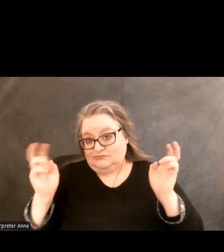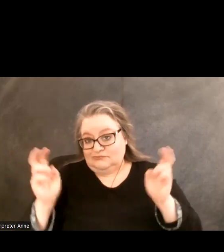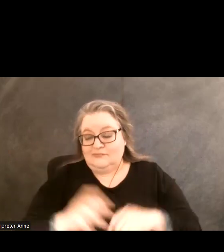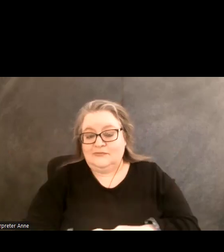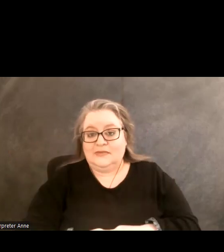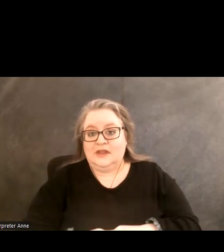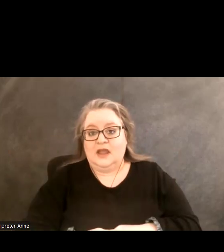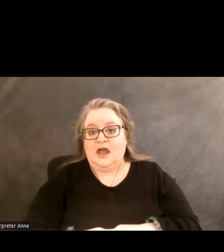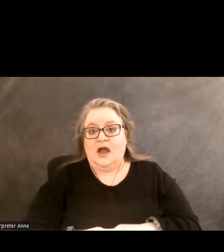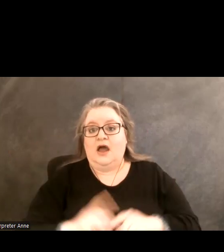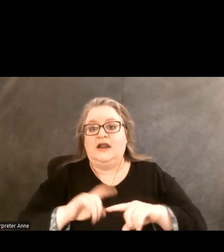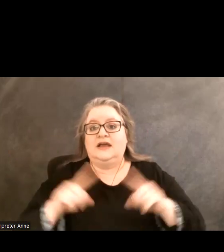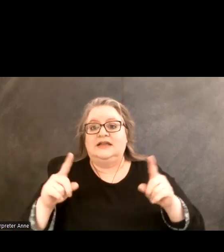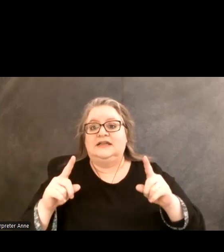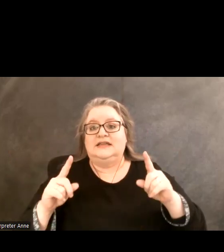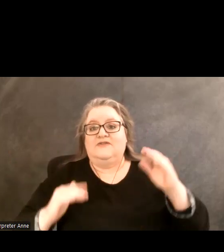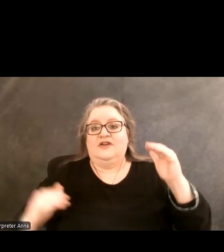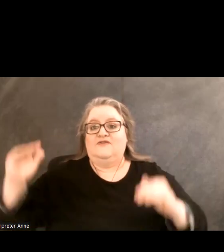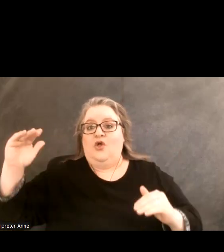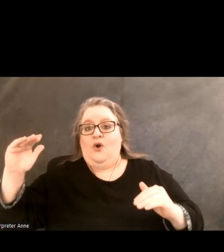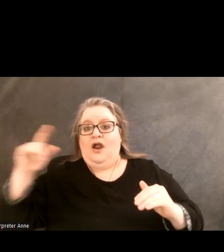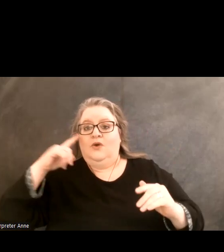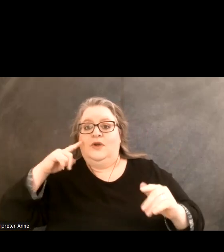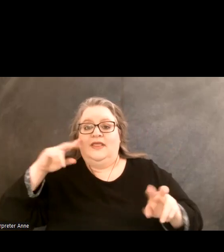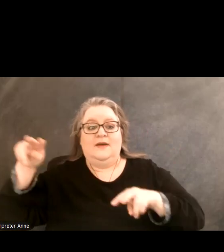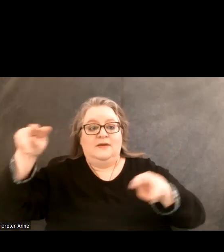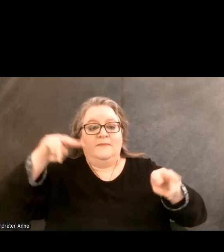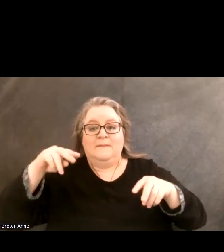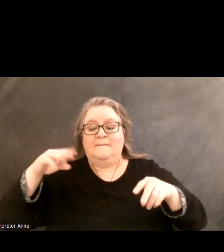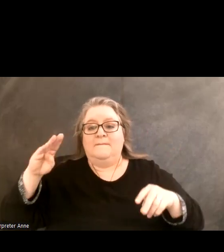other floor where they had a balcony view, and I could have